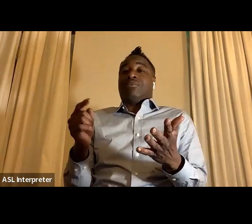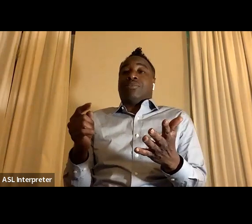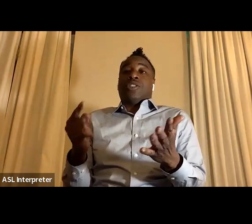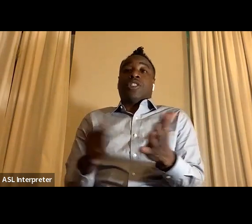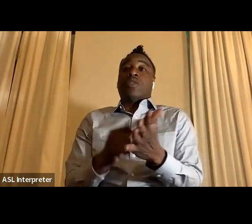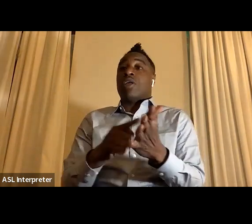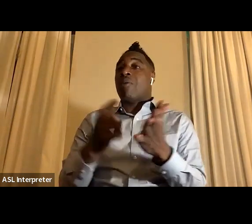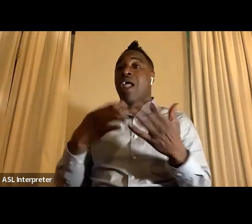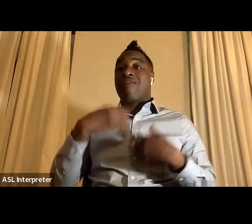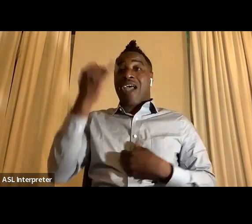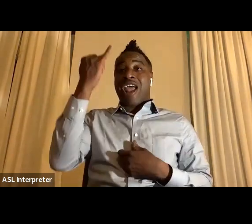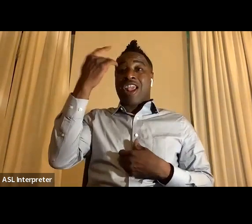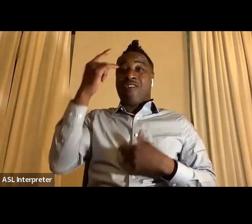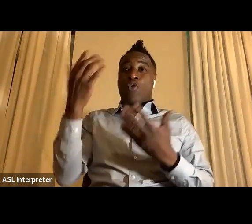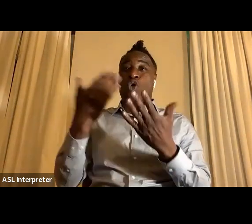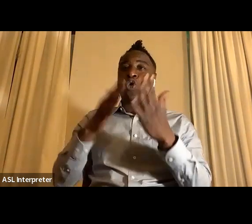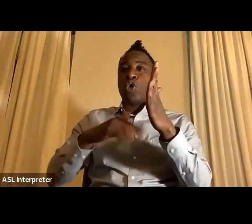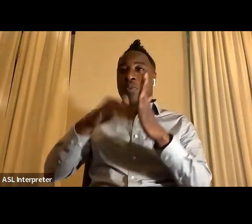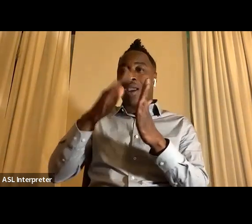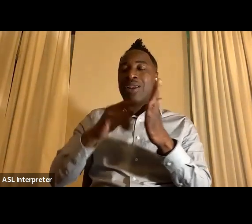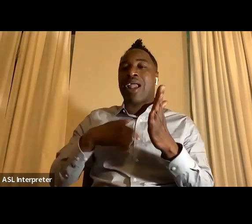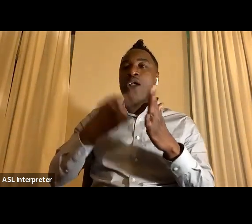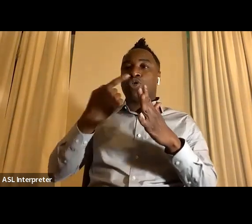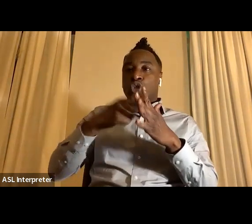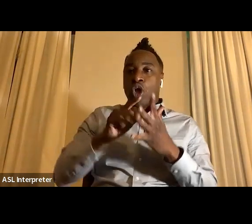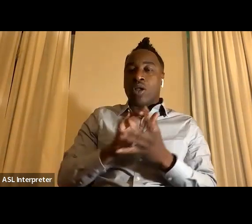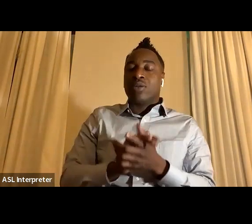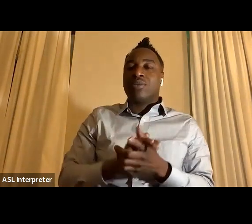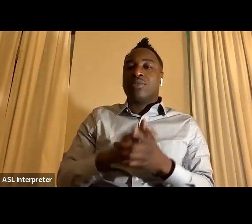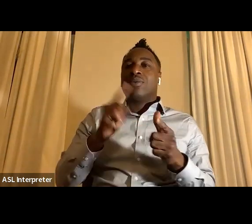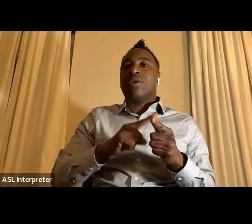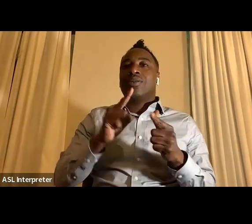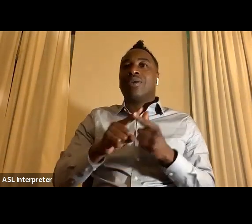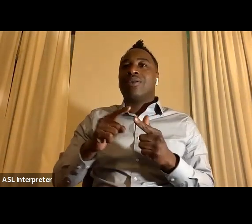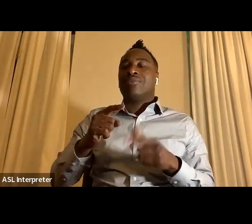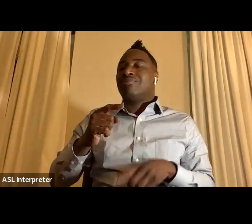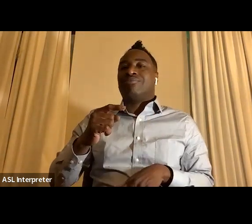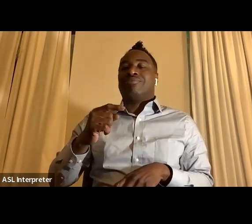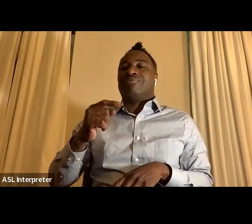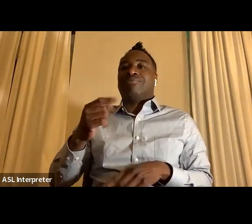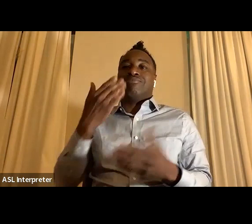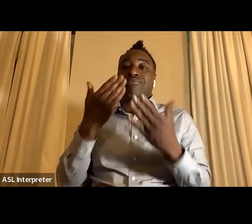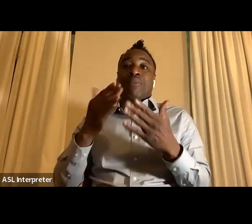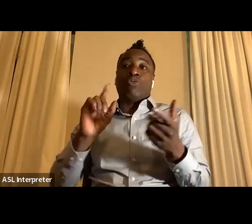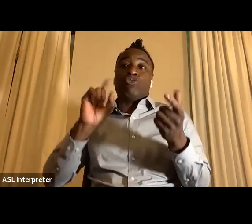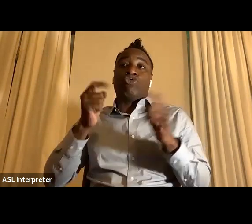and I'll start and then, you know, I change my mind on the way and change something else.